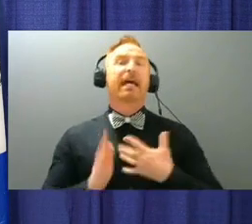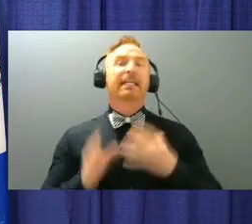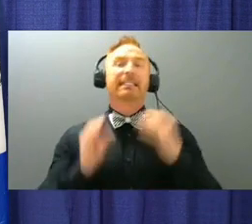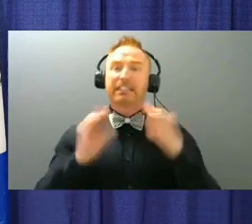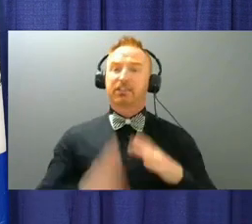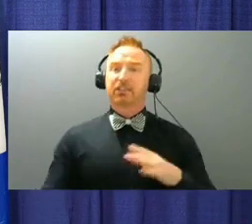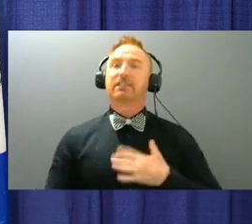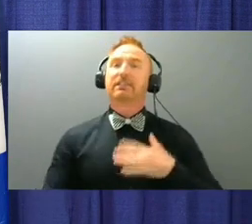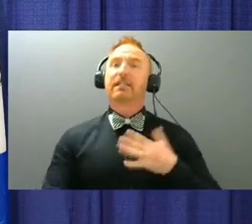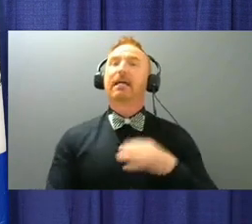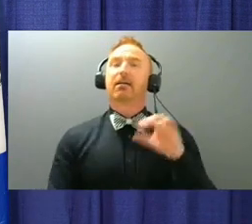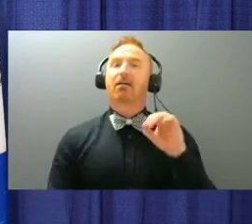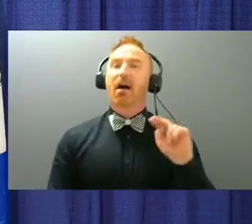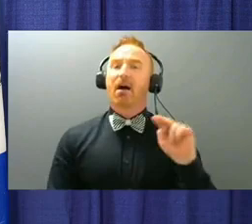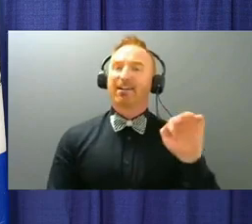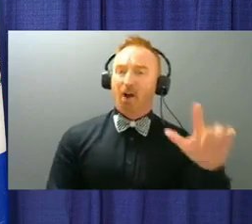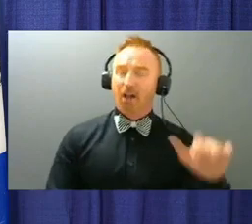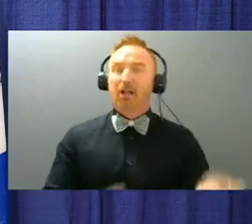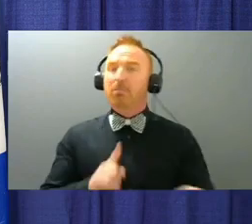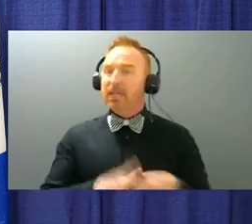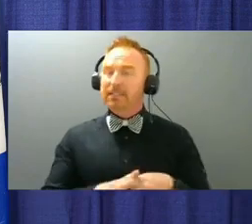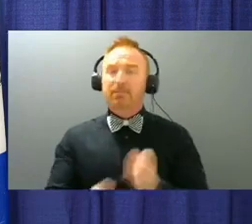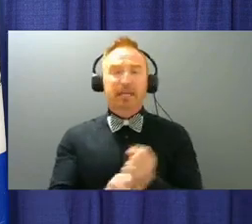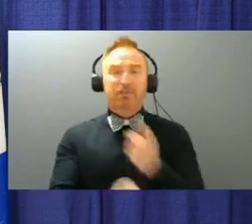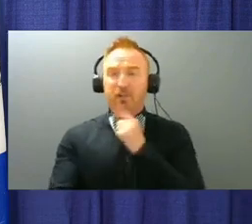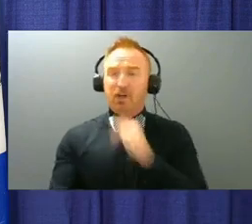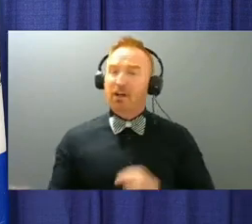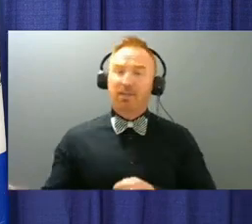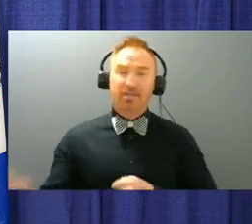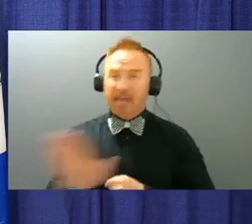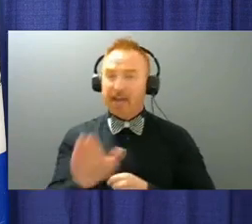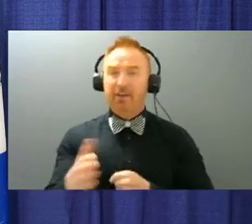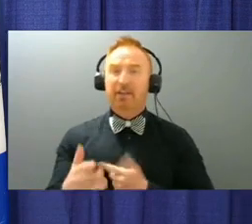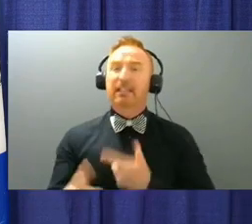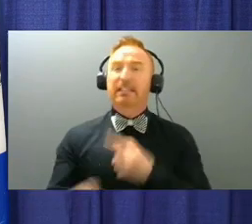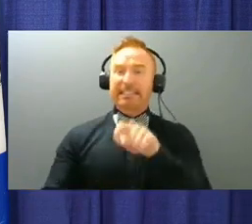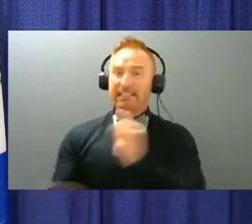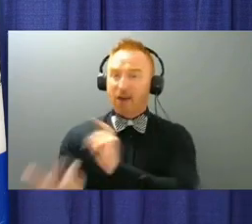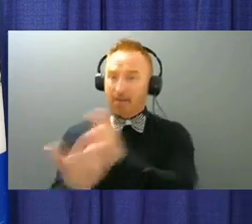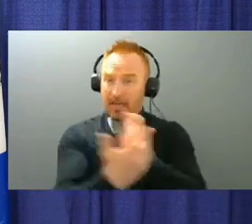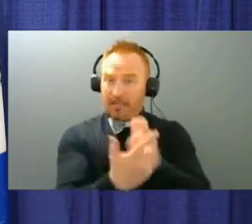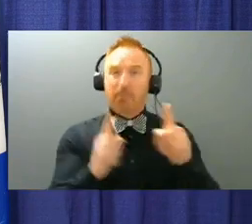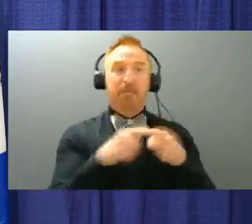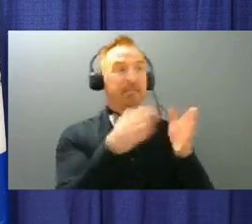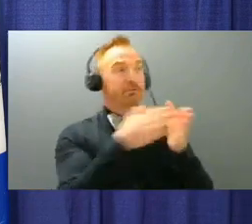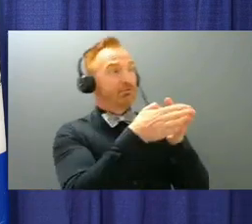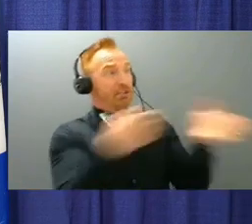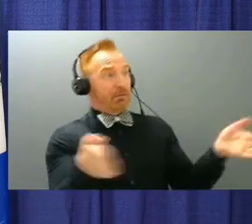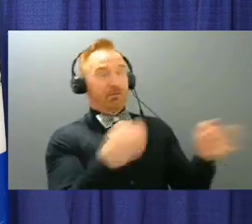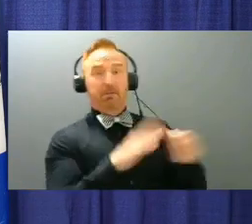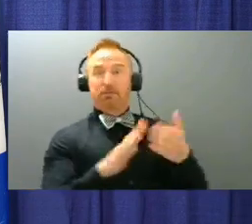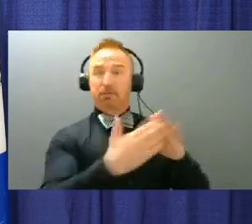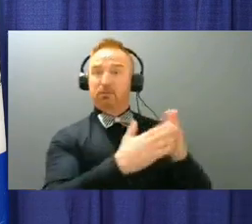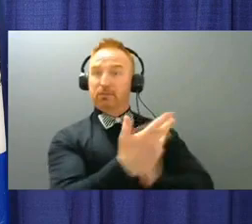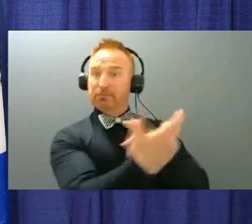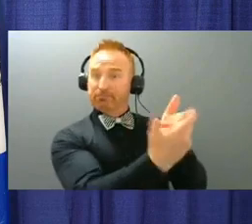needs of students and also the community needs as well. This funding is flexible, and we